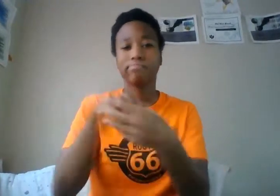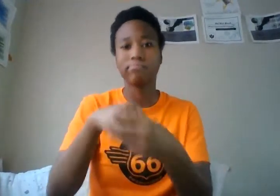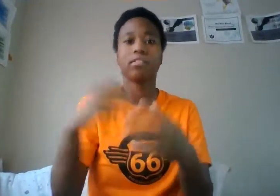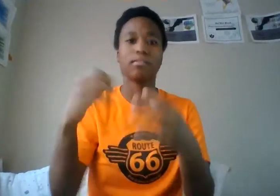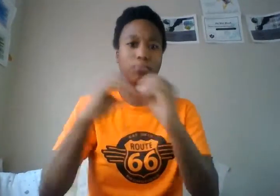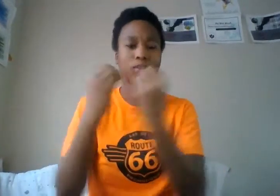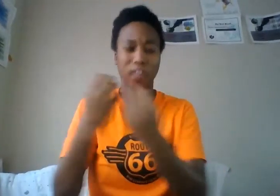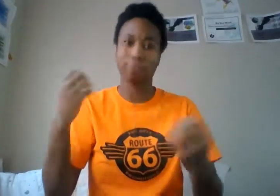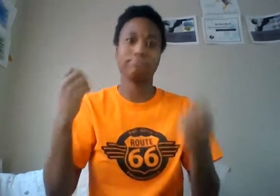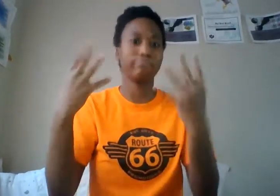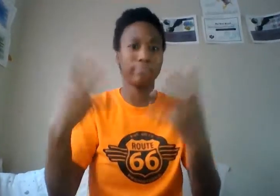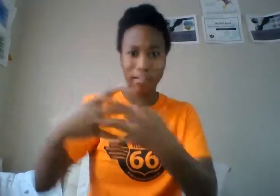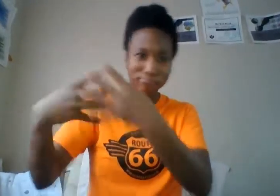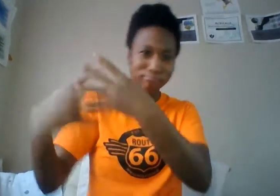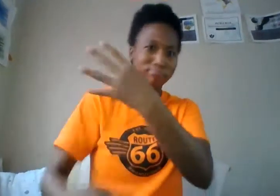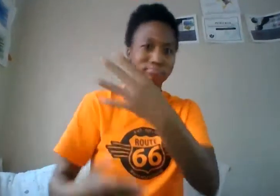Also, I do other participate organizations seem too many involved lists!